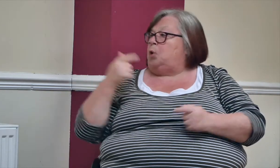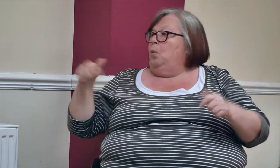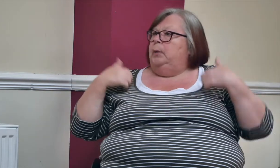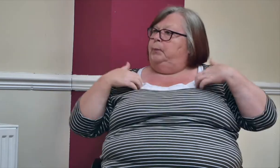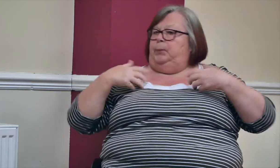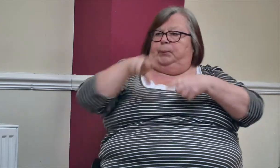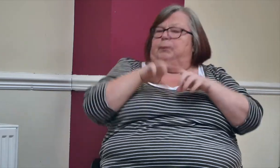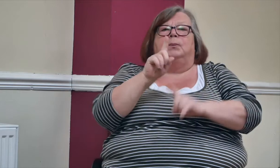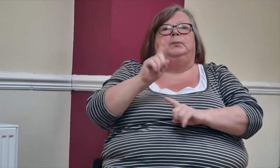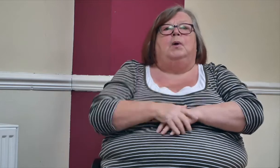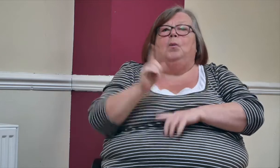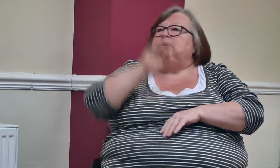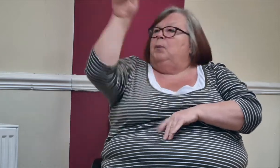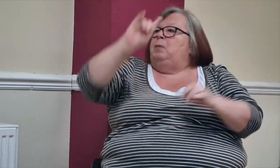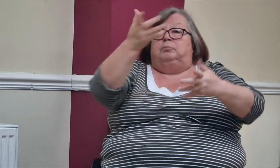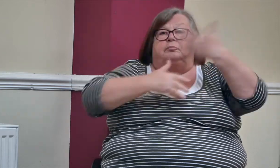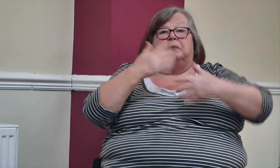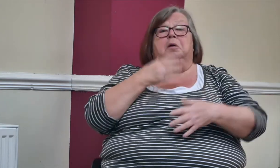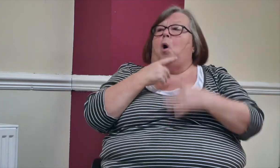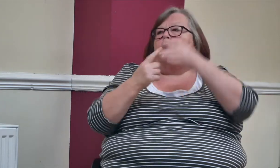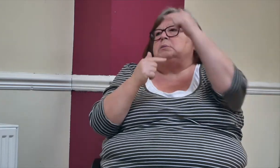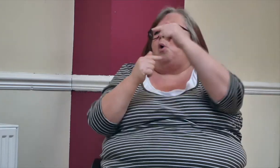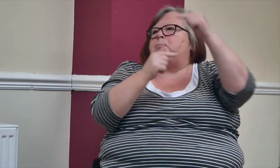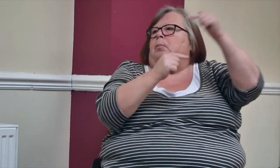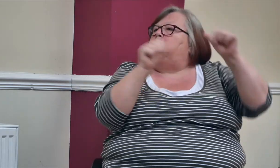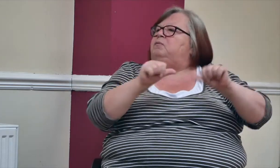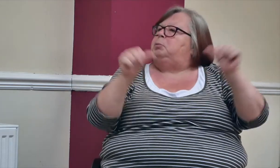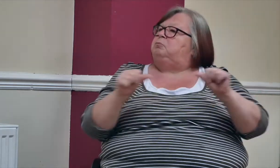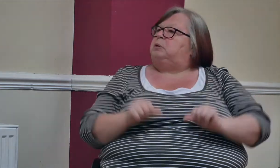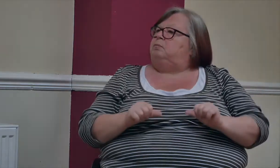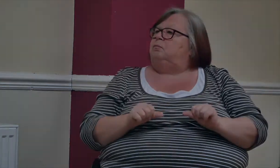We were always very excited to learn what was happening in the world!